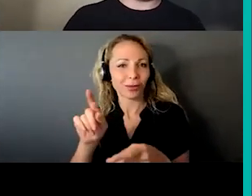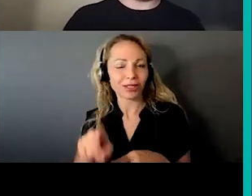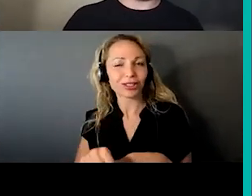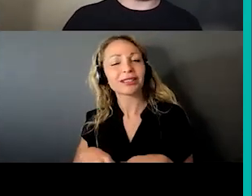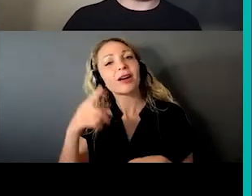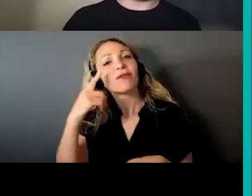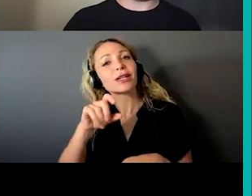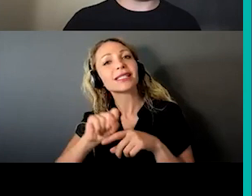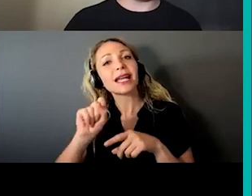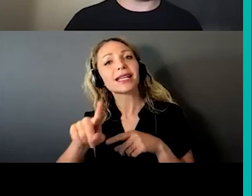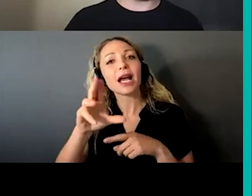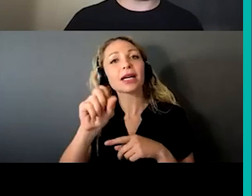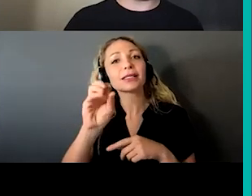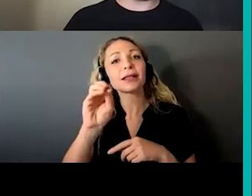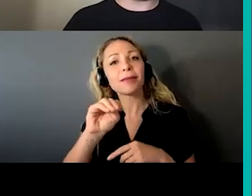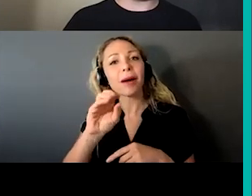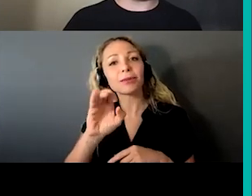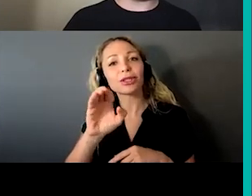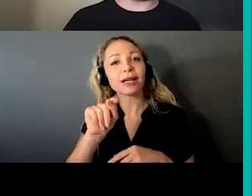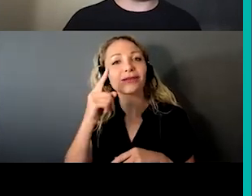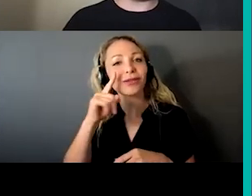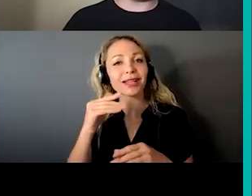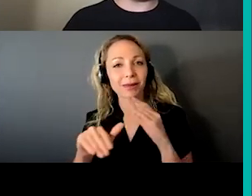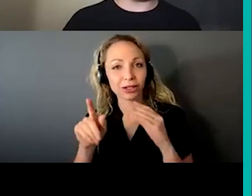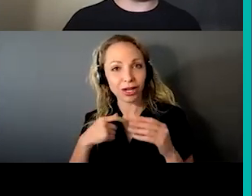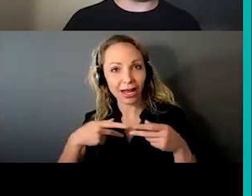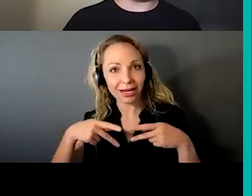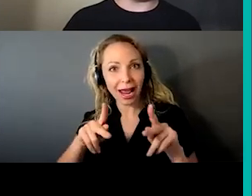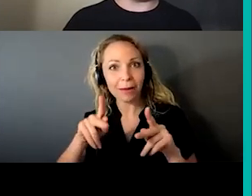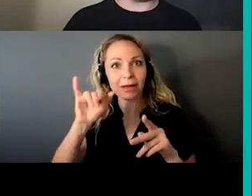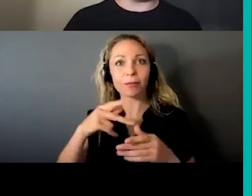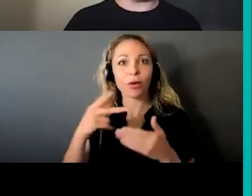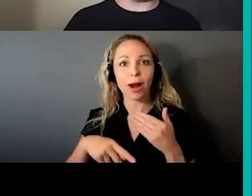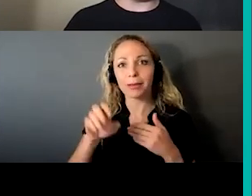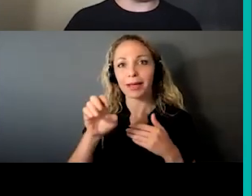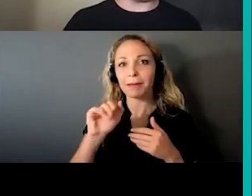DO I NEED TO ENABLE THE PROGRAMMABLE E-MAIL IN THE MODULE?